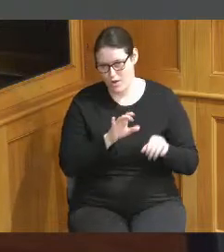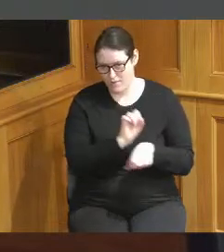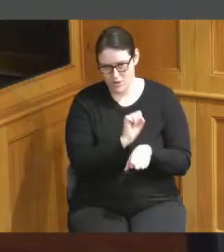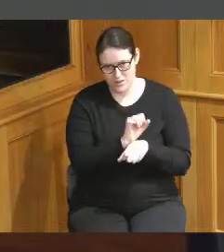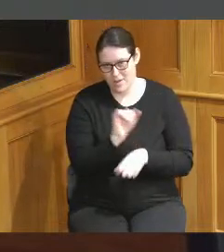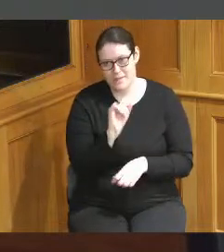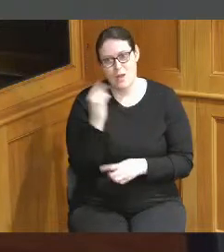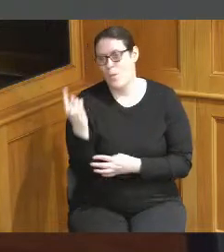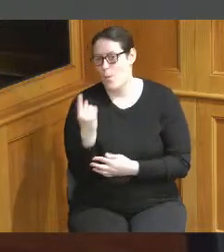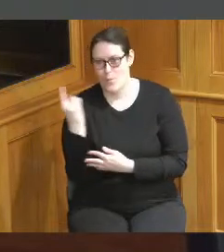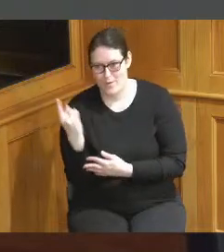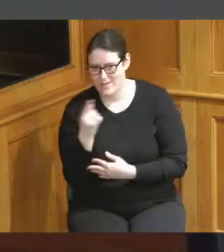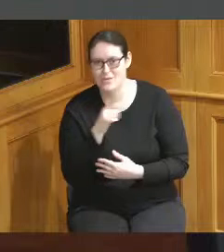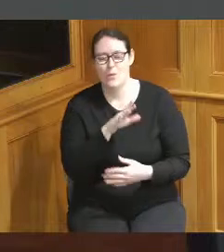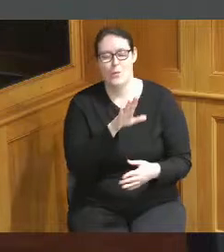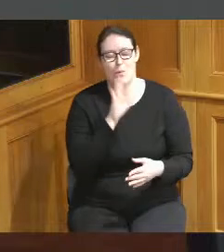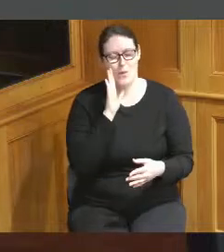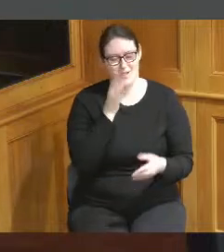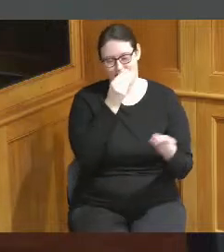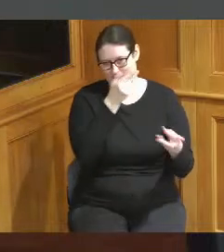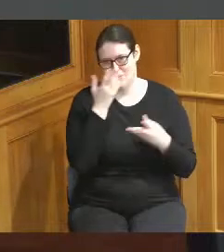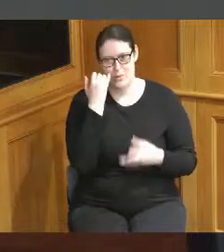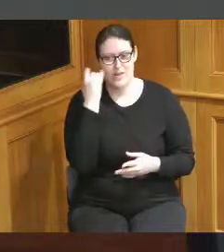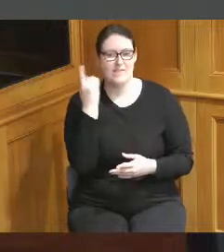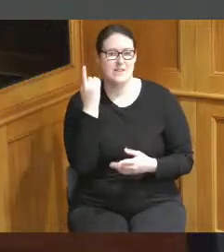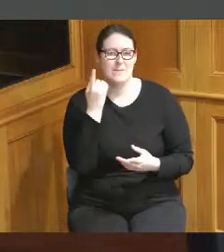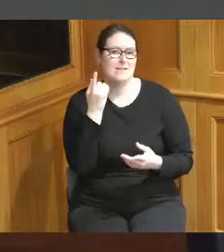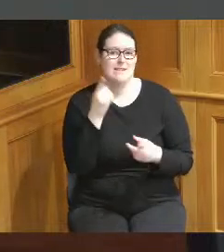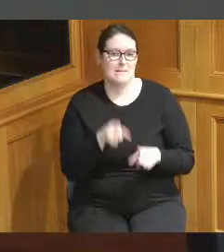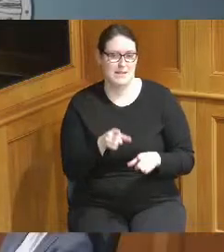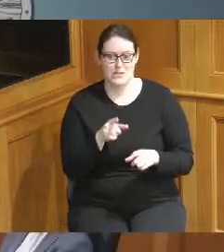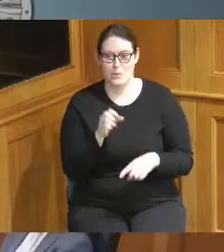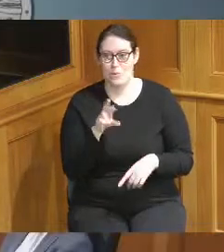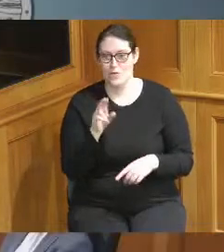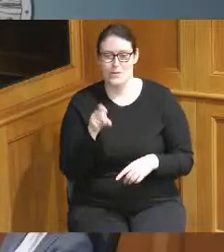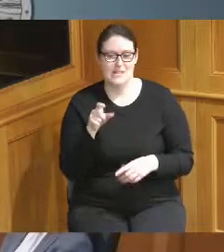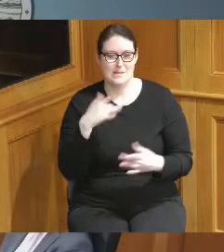that for the record so that we've got that on the record of our meeting so Leslie Hervey has that